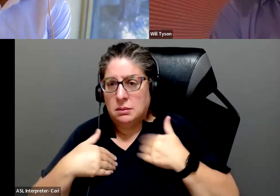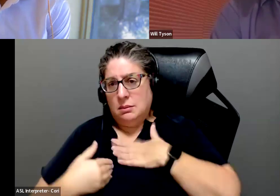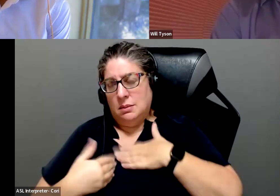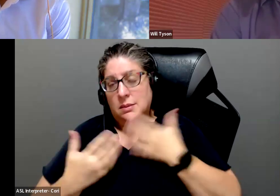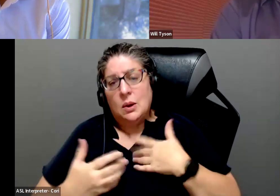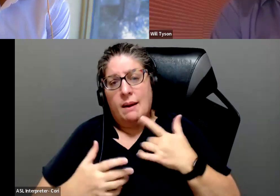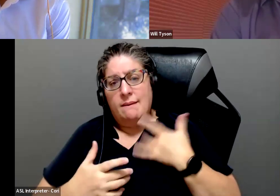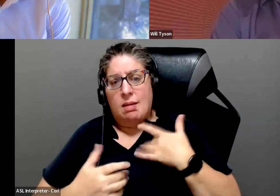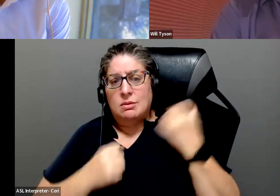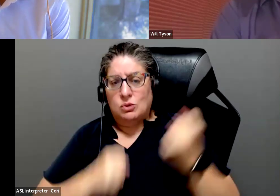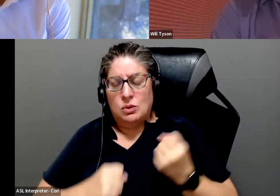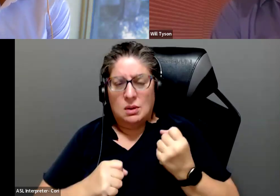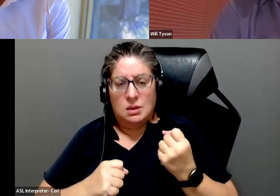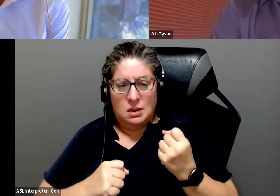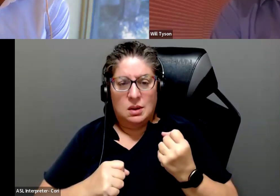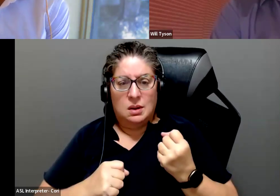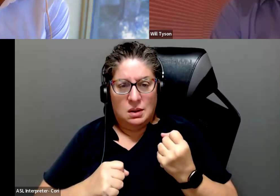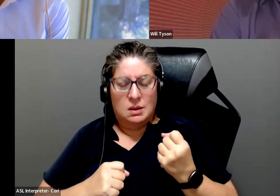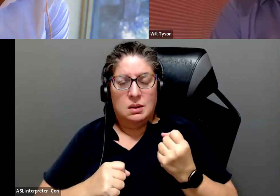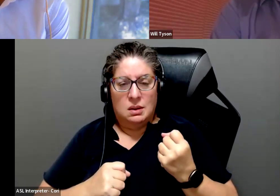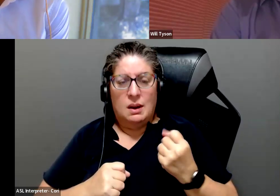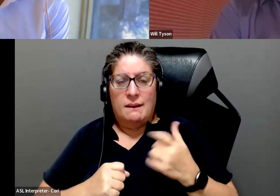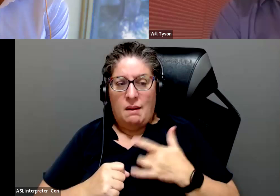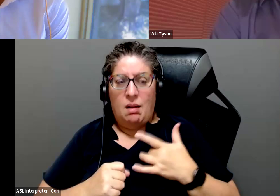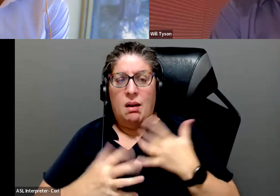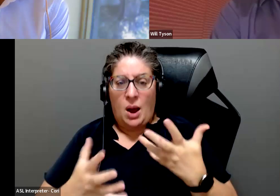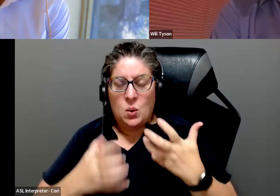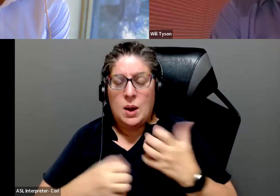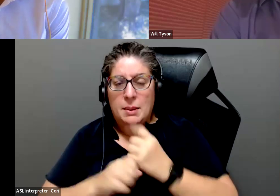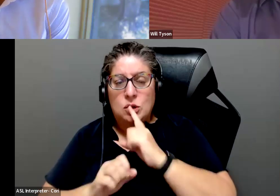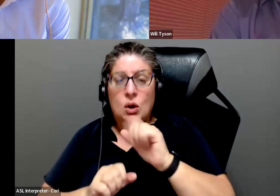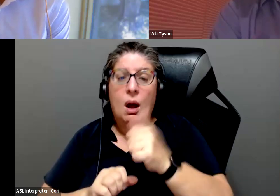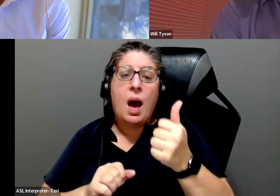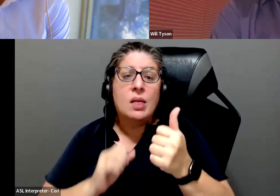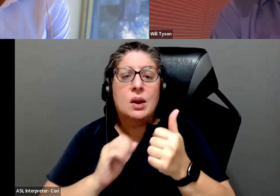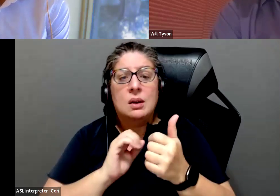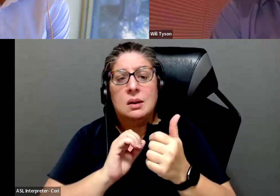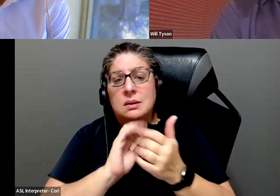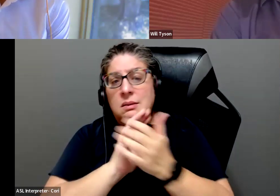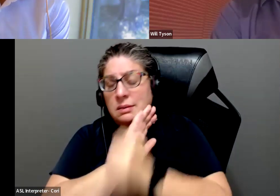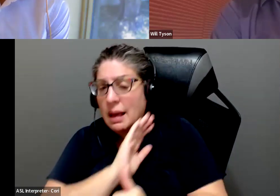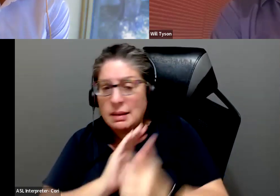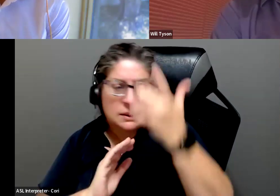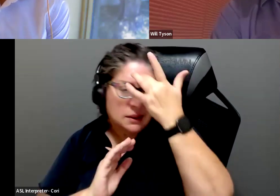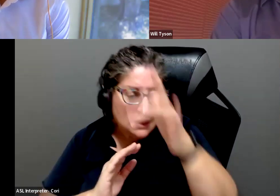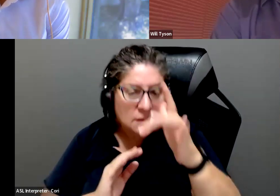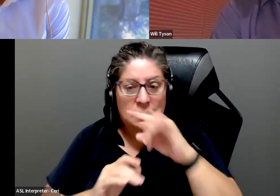motivated to make sure that other talented kids have the advantages